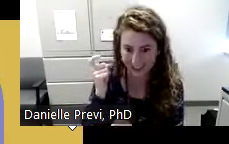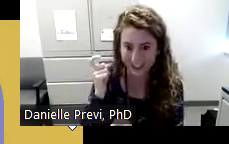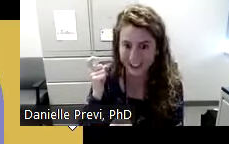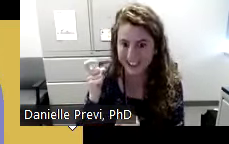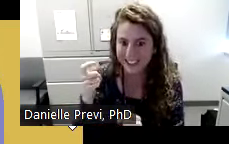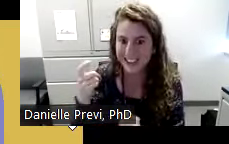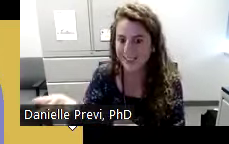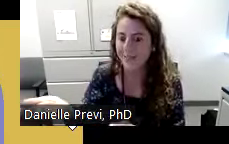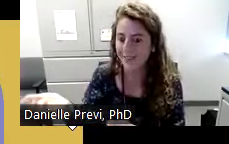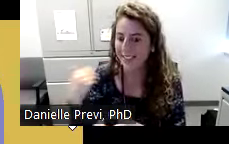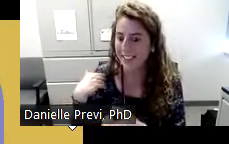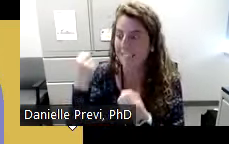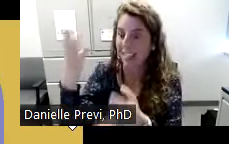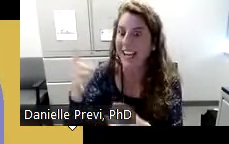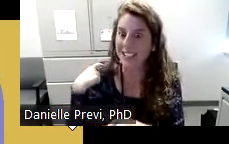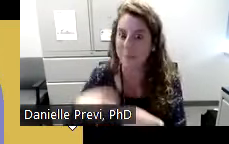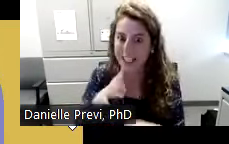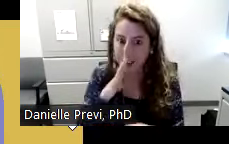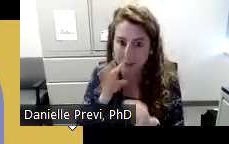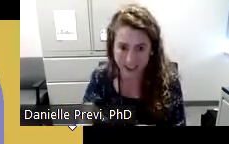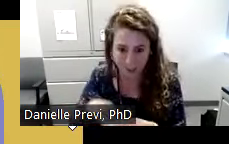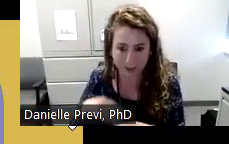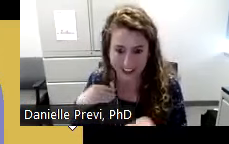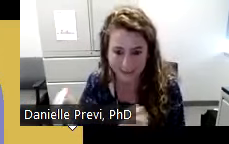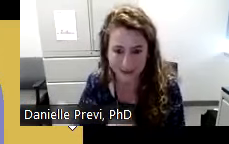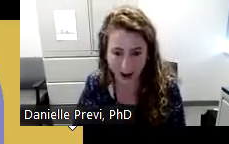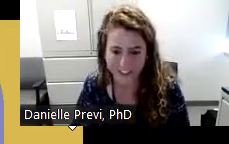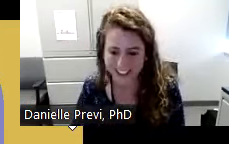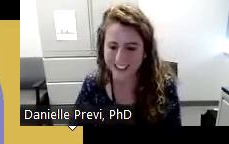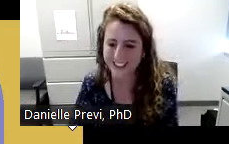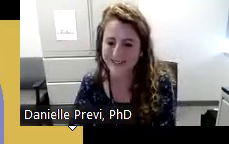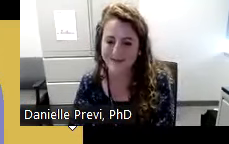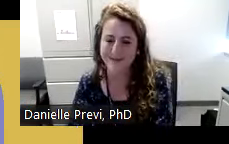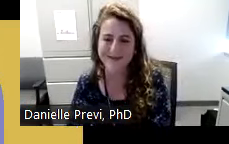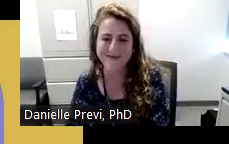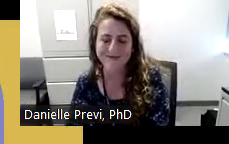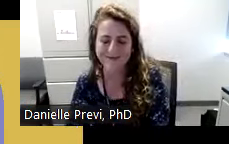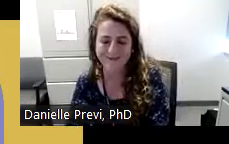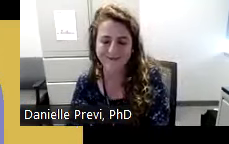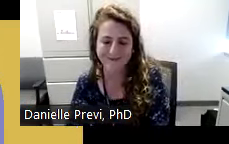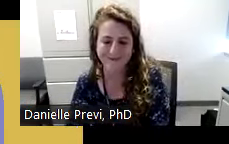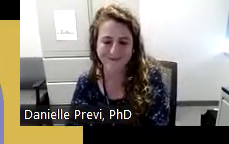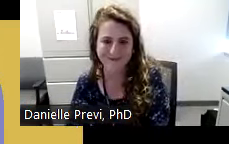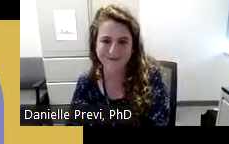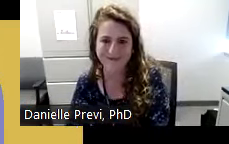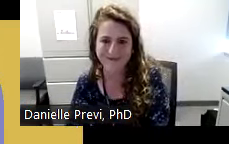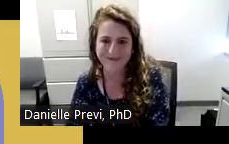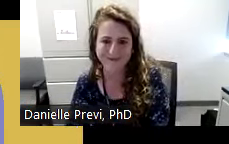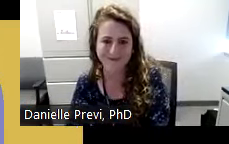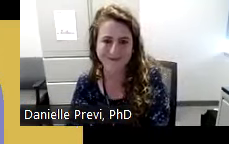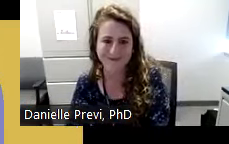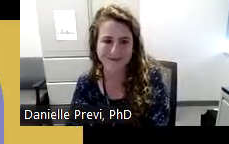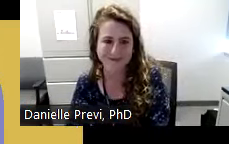and I've actually been able to acquire a little bit of Spanish in the last few years because of the number of Spanish-speaking families that have been visiting my office.